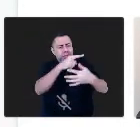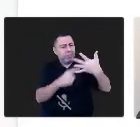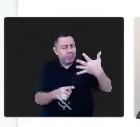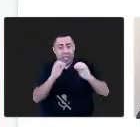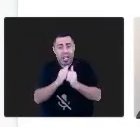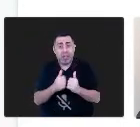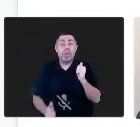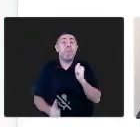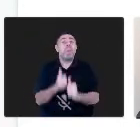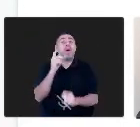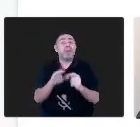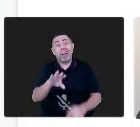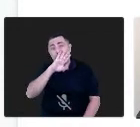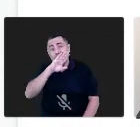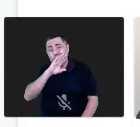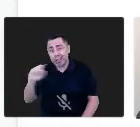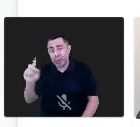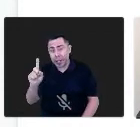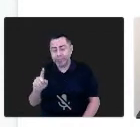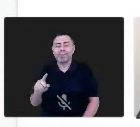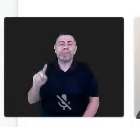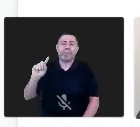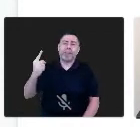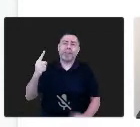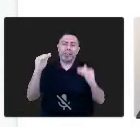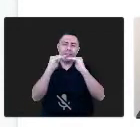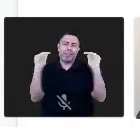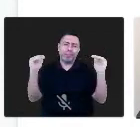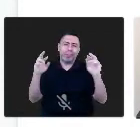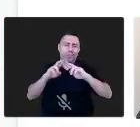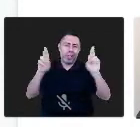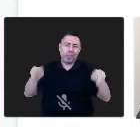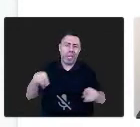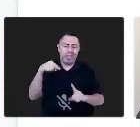right it's your resume um and we'll go through that in a second and then the second big one